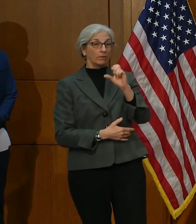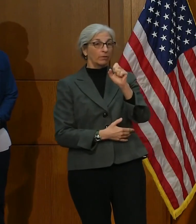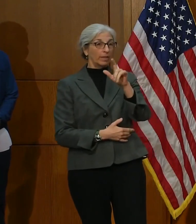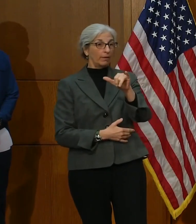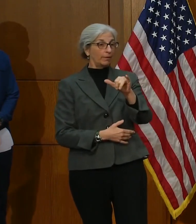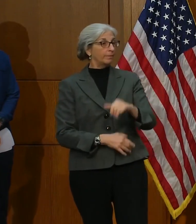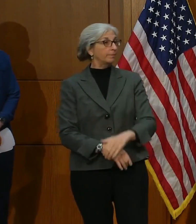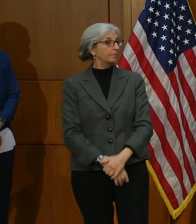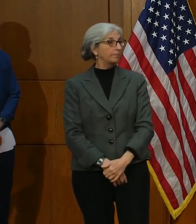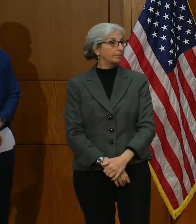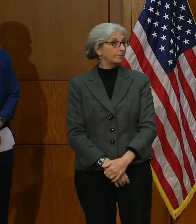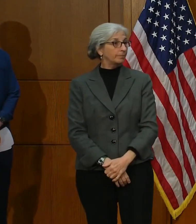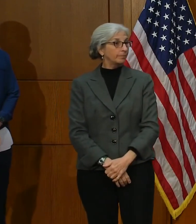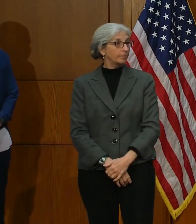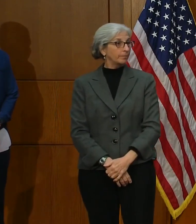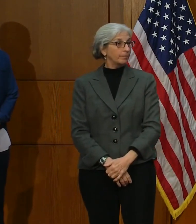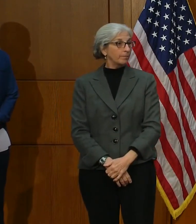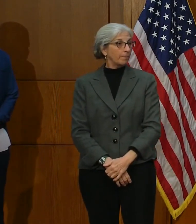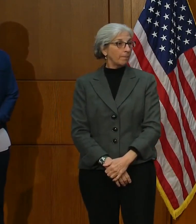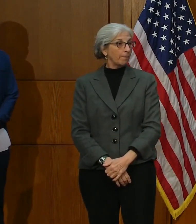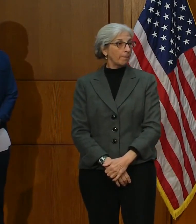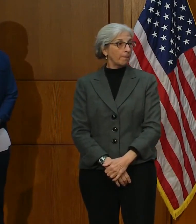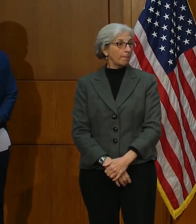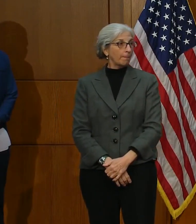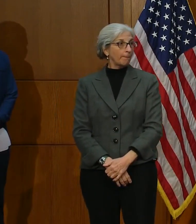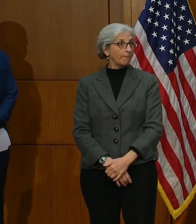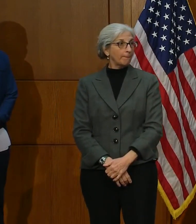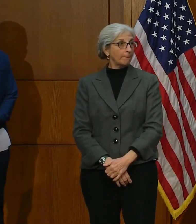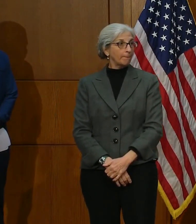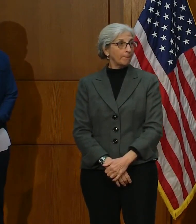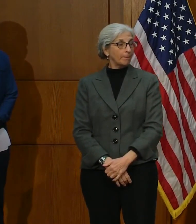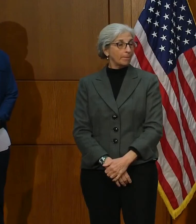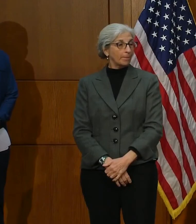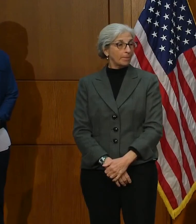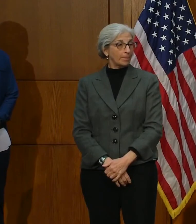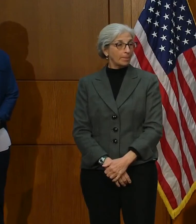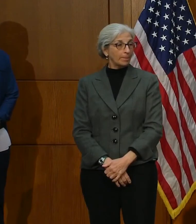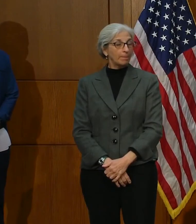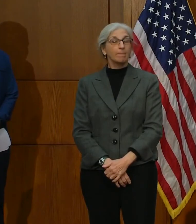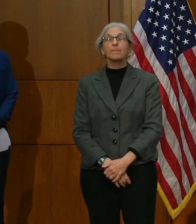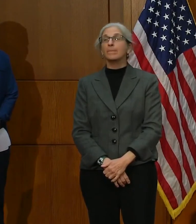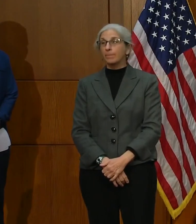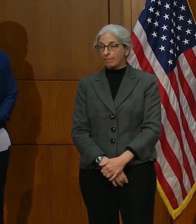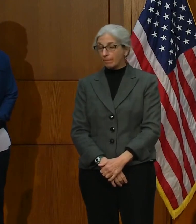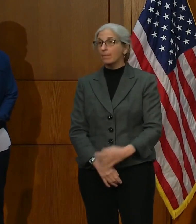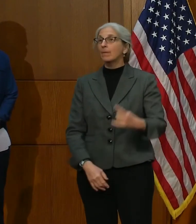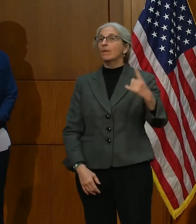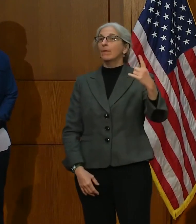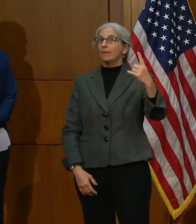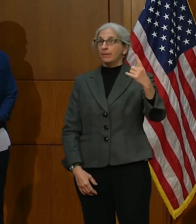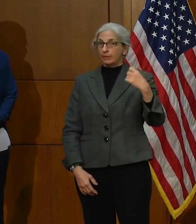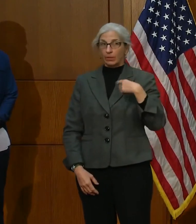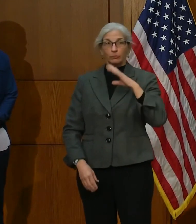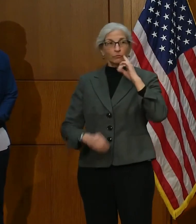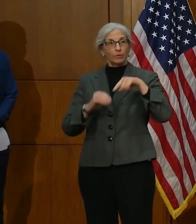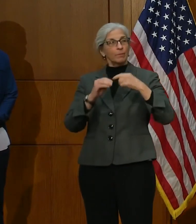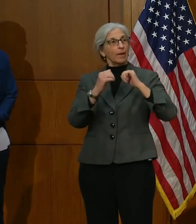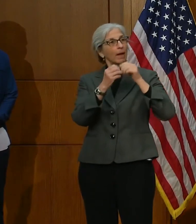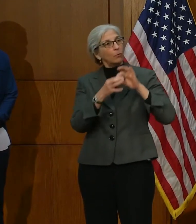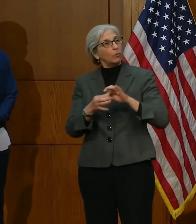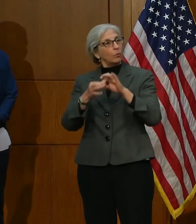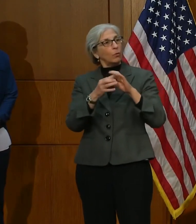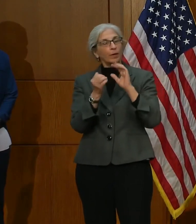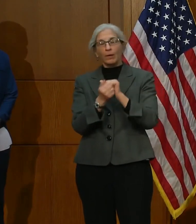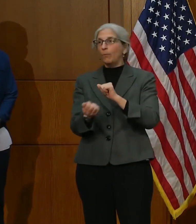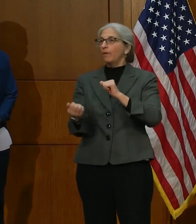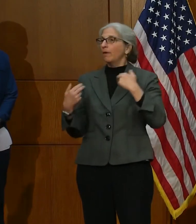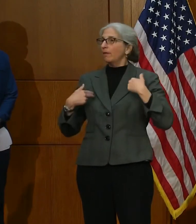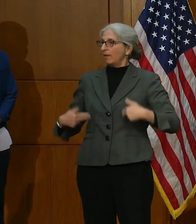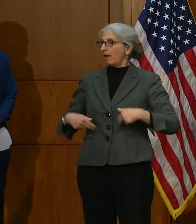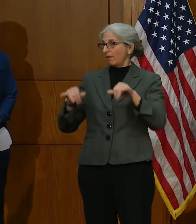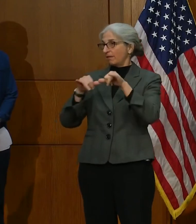IT? DR CAREY. THE QUESTION